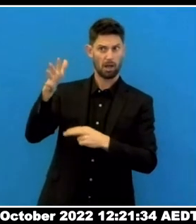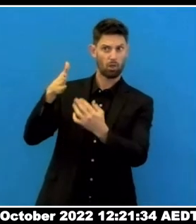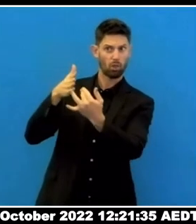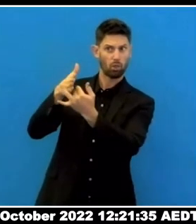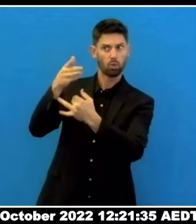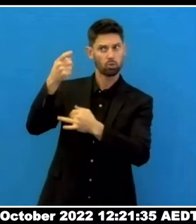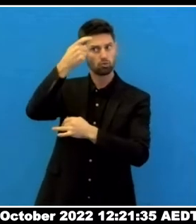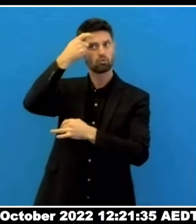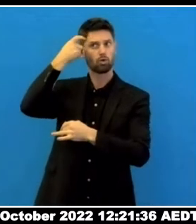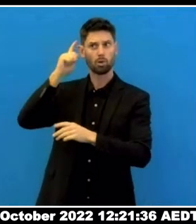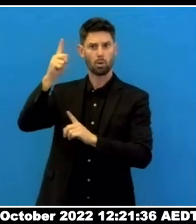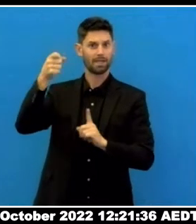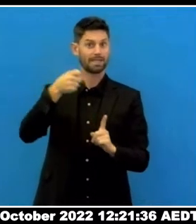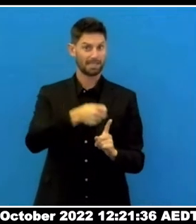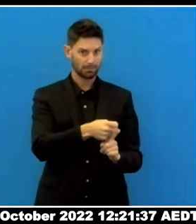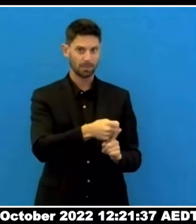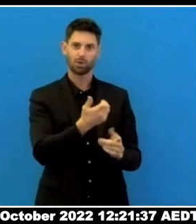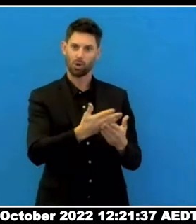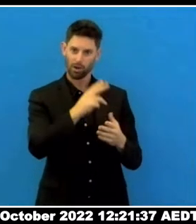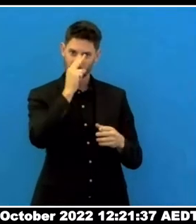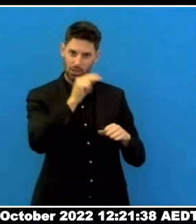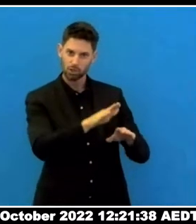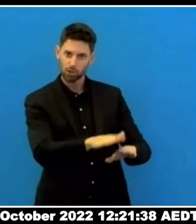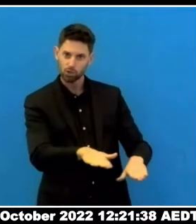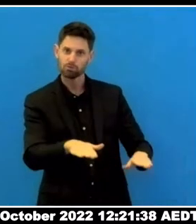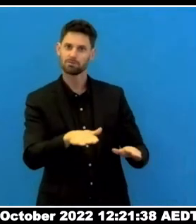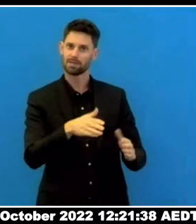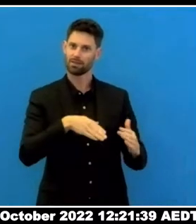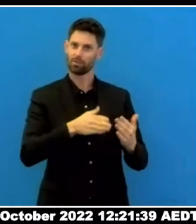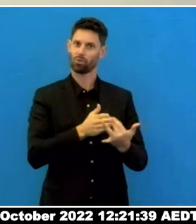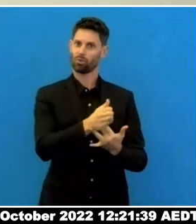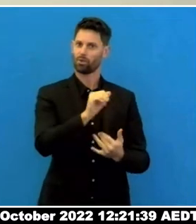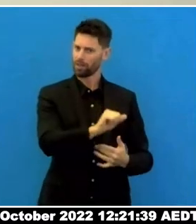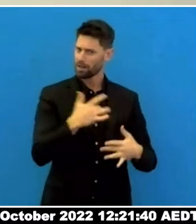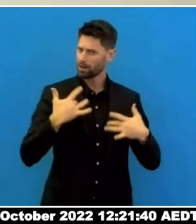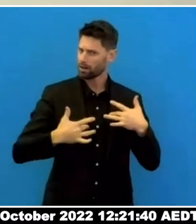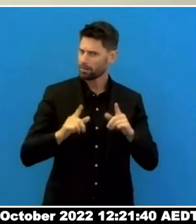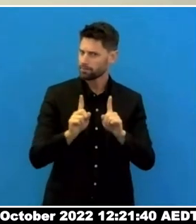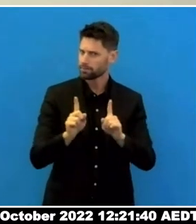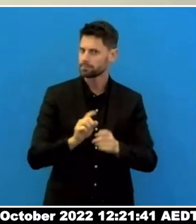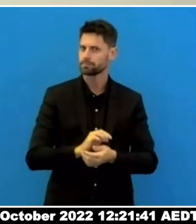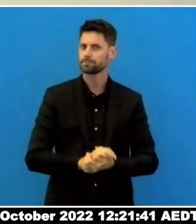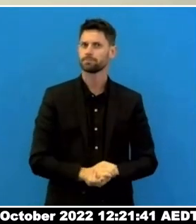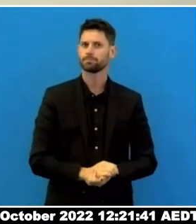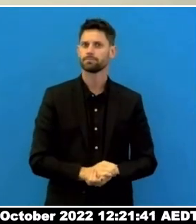what is the impact on children and young people in the course of their life? So, for children and young people, it's complex